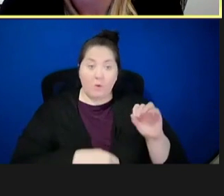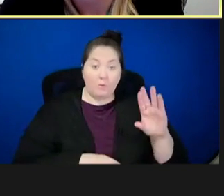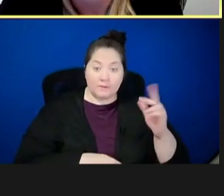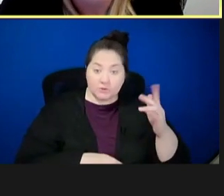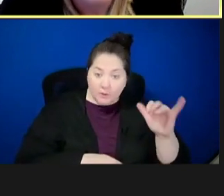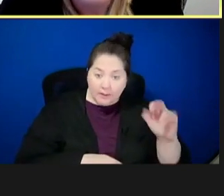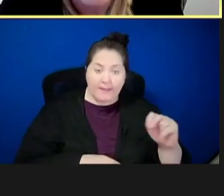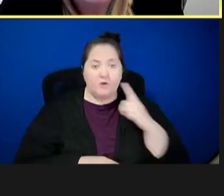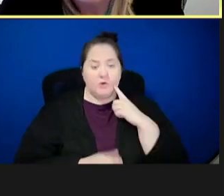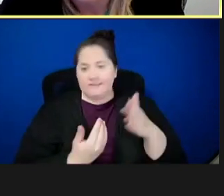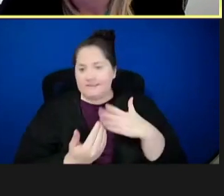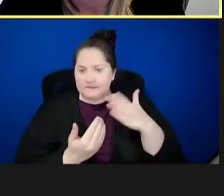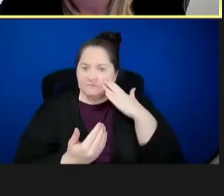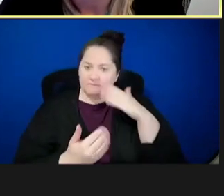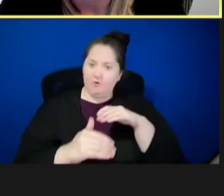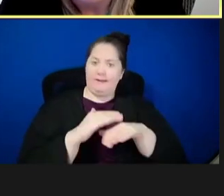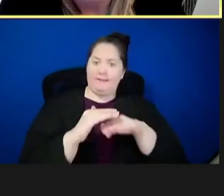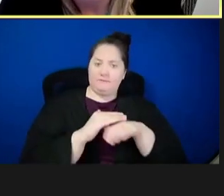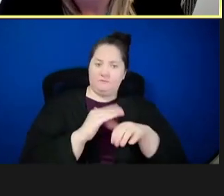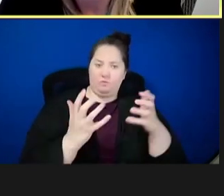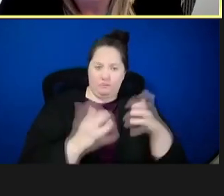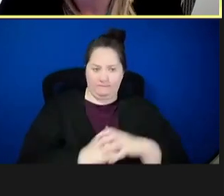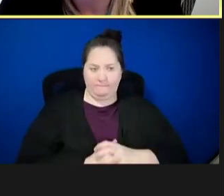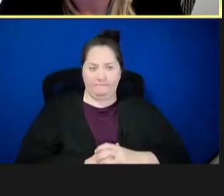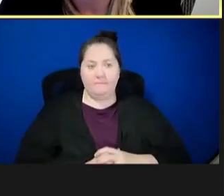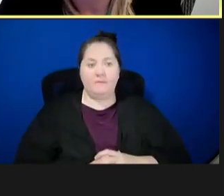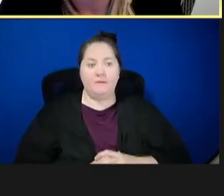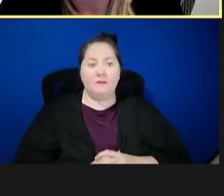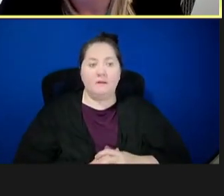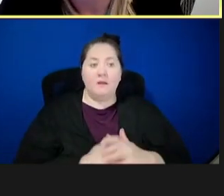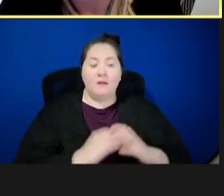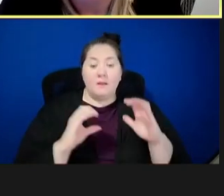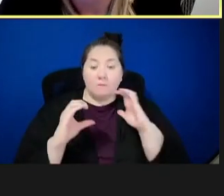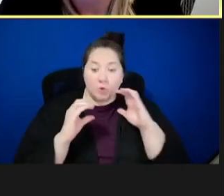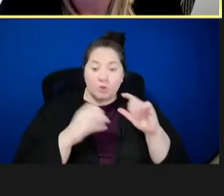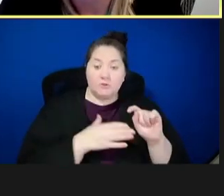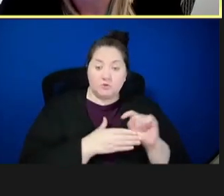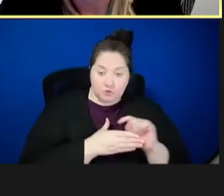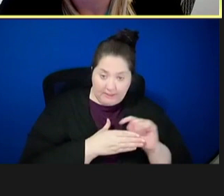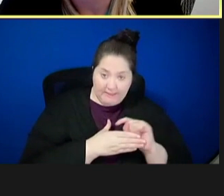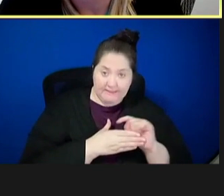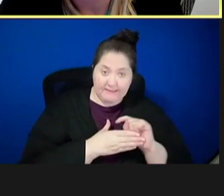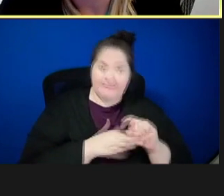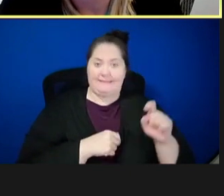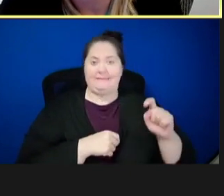to access them but communication training for obstetric providers is needed to address patient